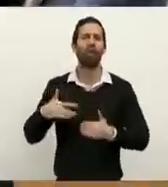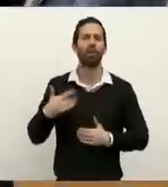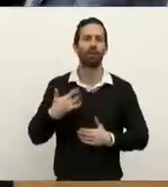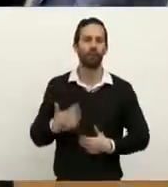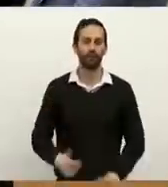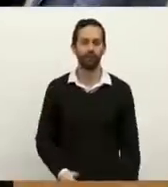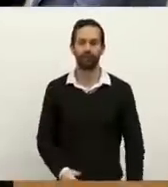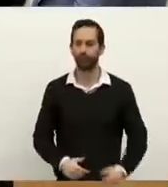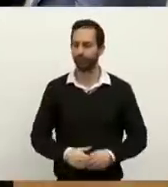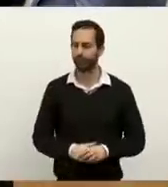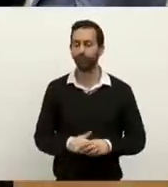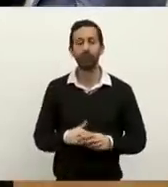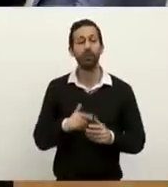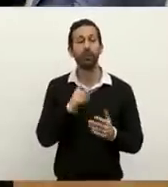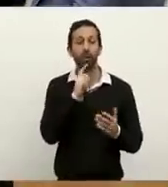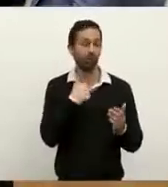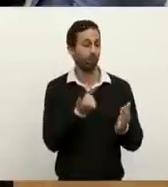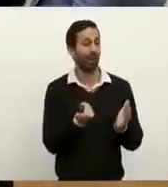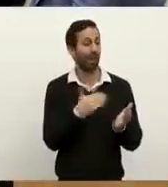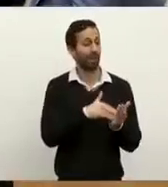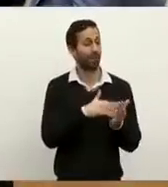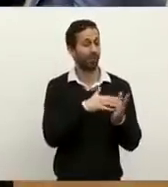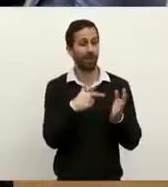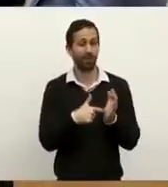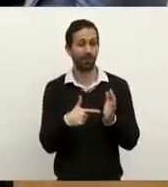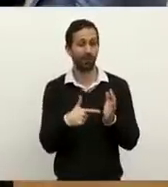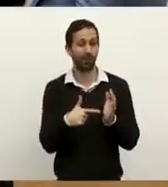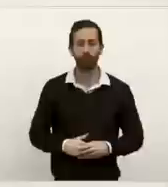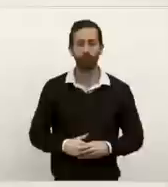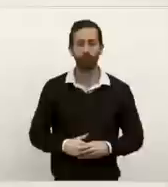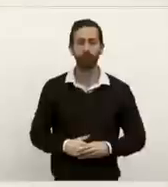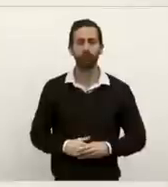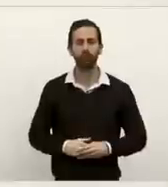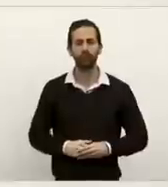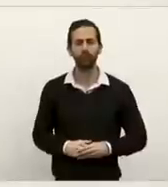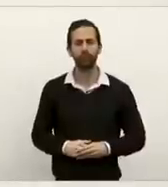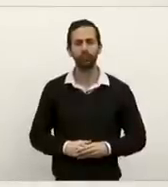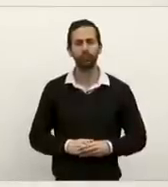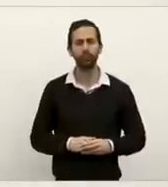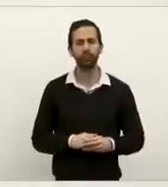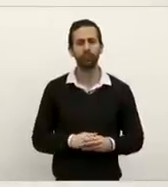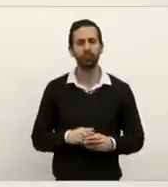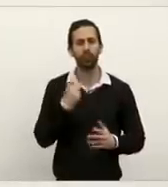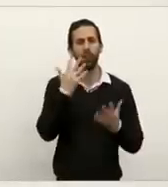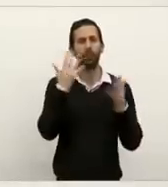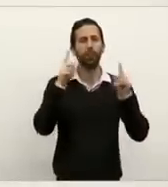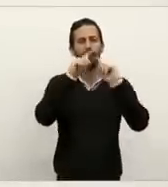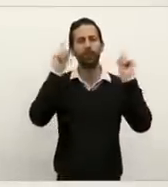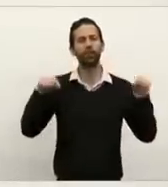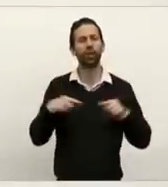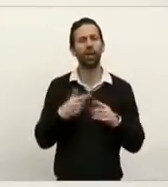I'm just gonna add a point to that Matt. So one of the big pieces is how was that information coming in